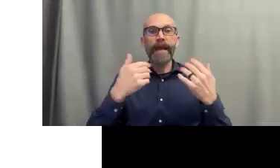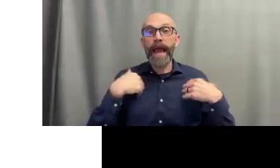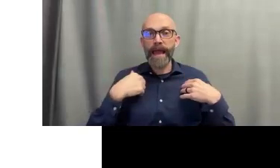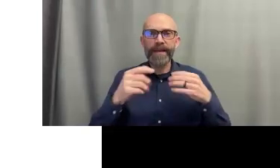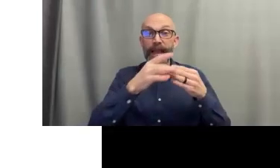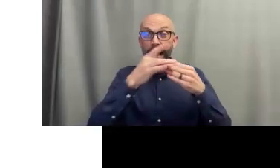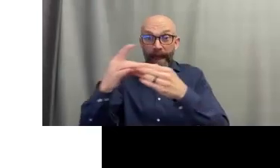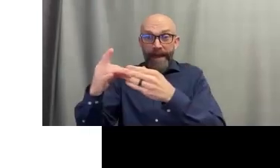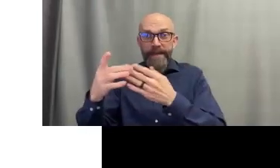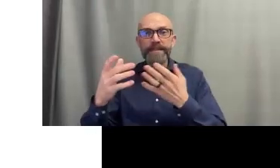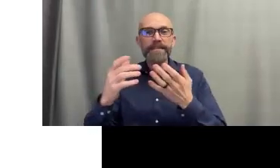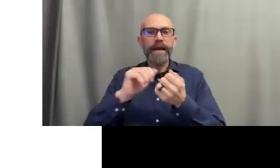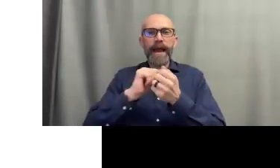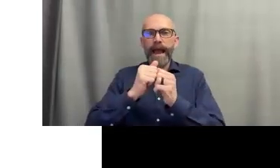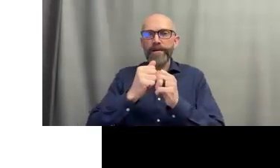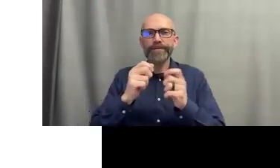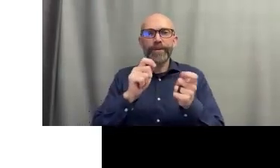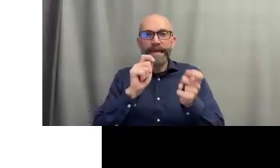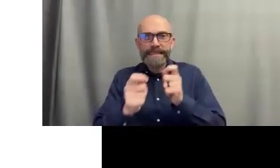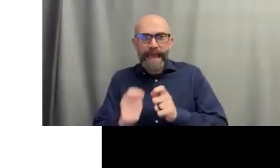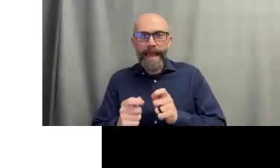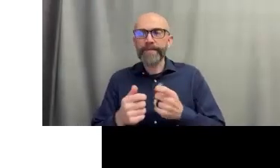for how to adopt, adapt, self-publish your OER.